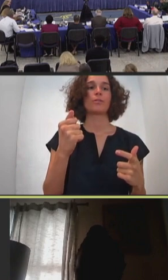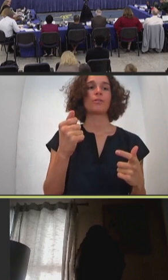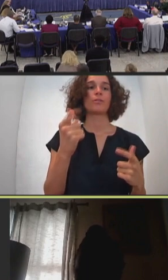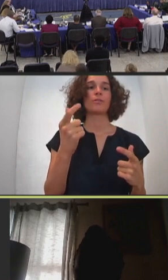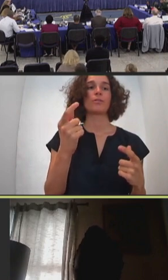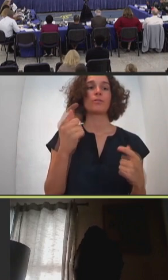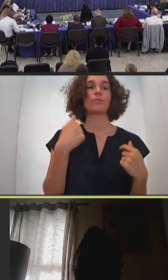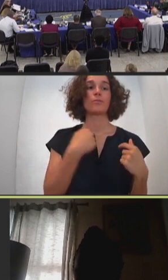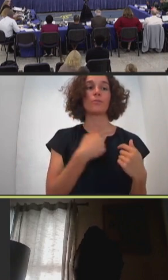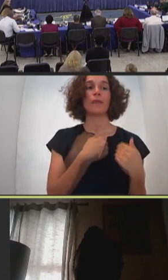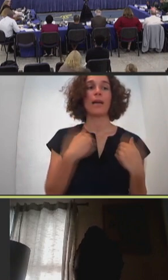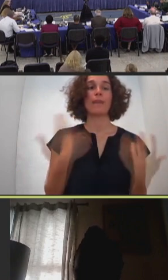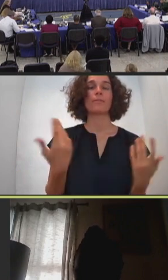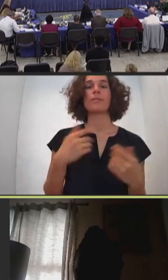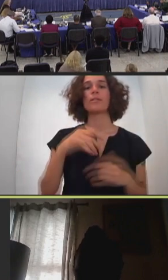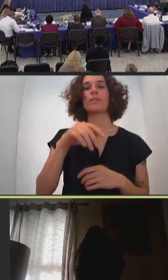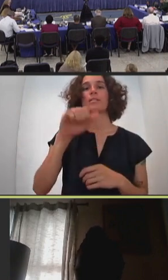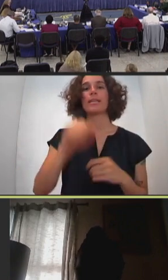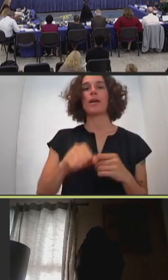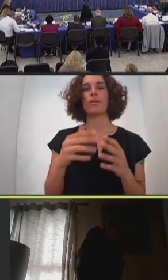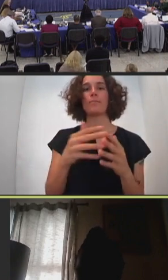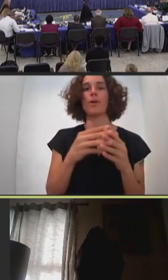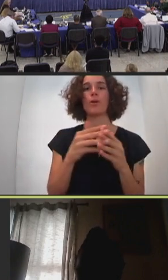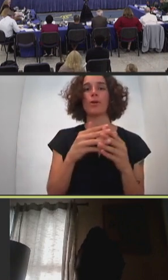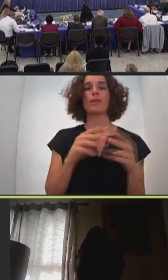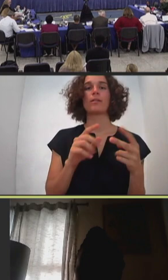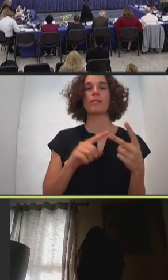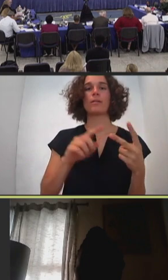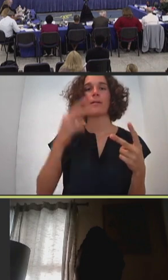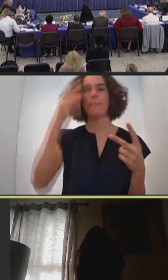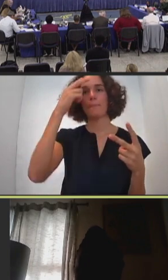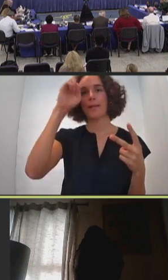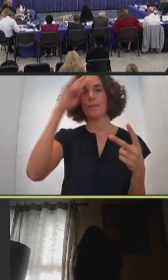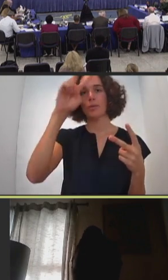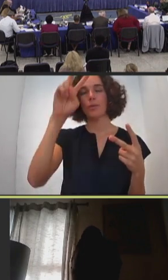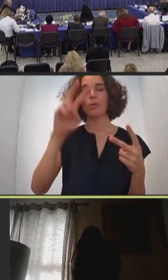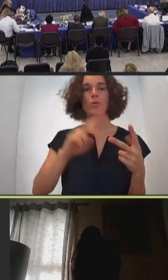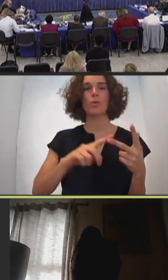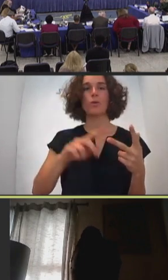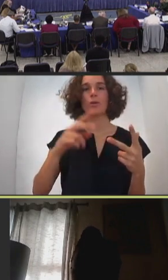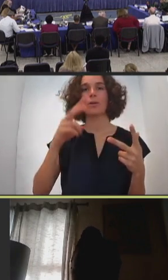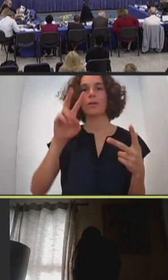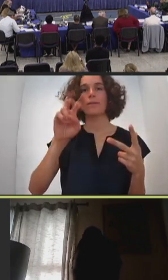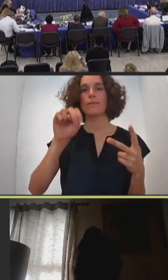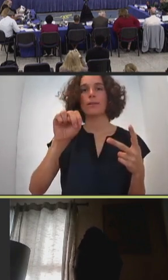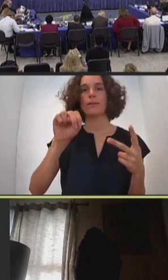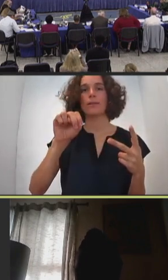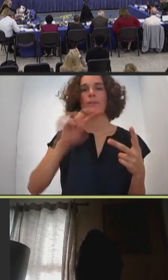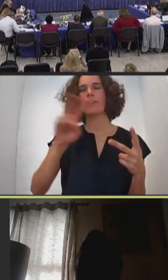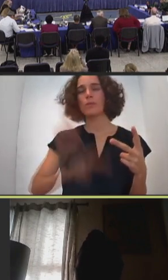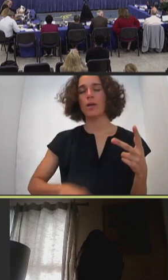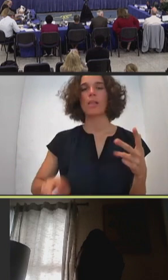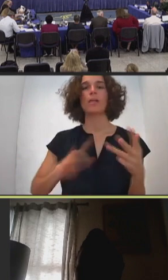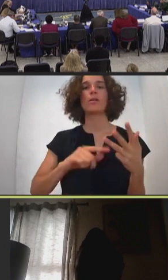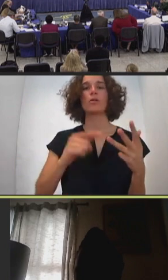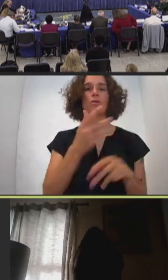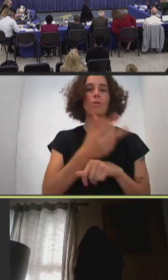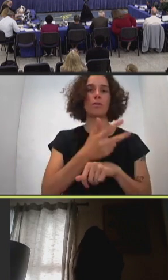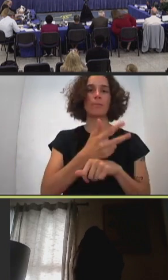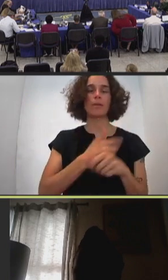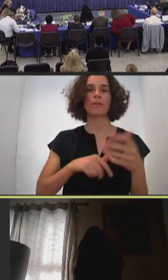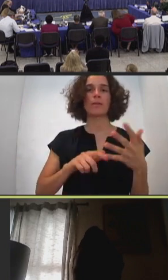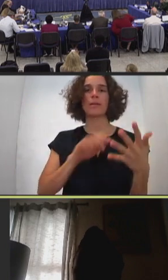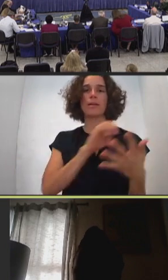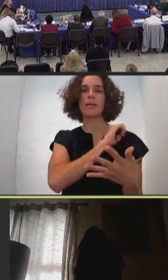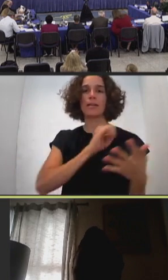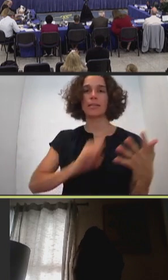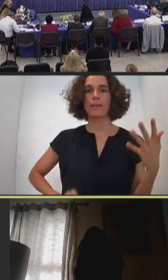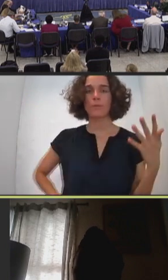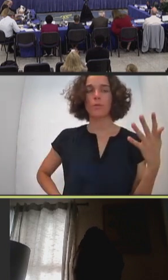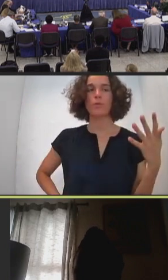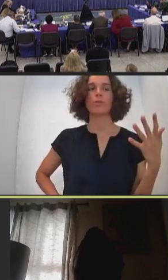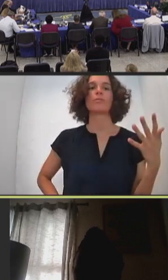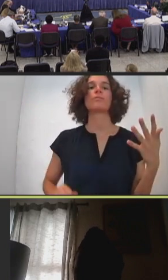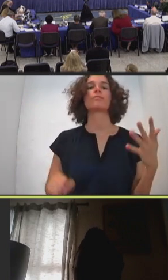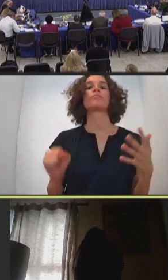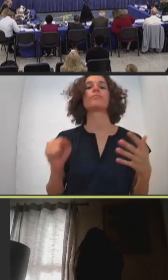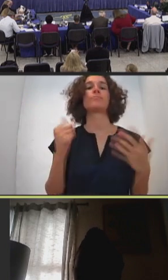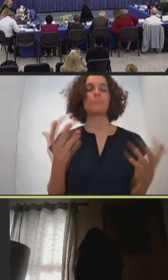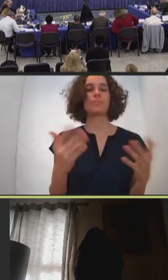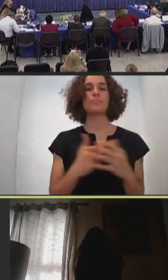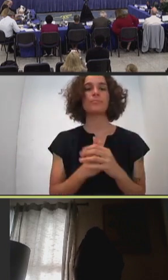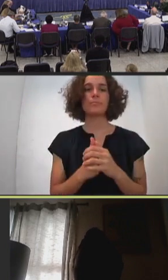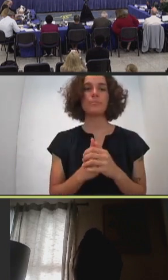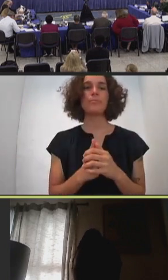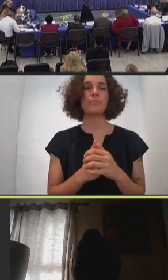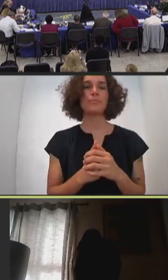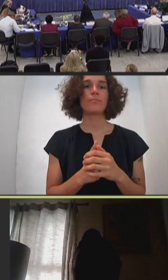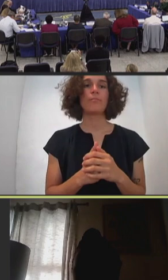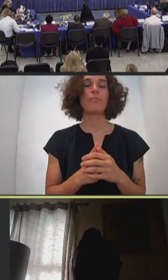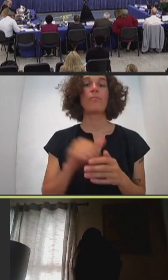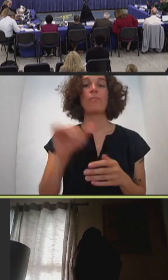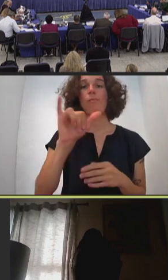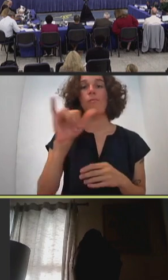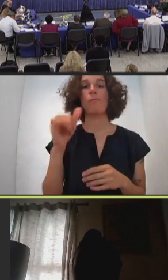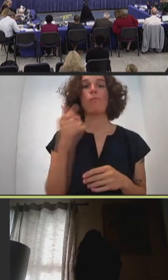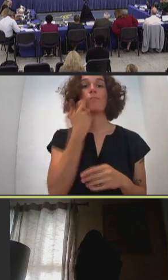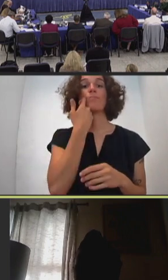South America, Mexico, Venezuela, Guatemala, El Salvador. We've also recently -- just over recent